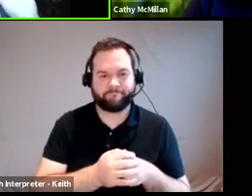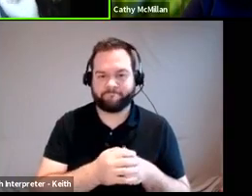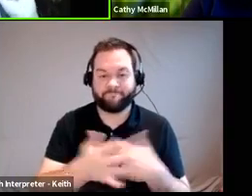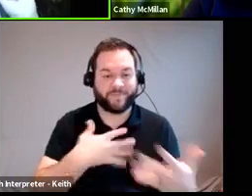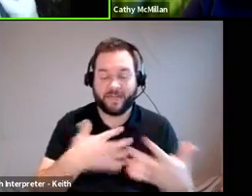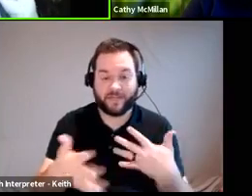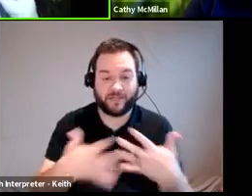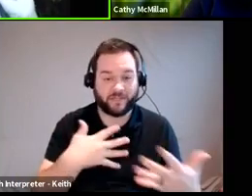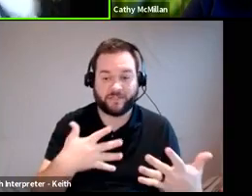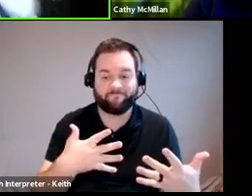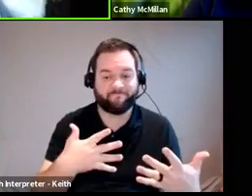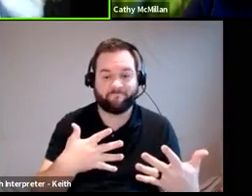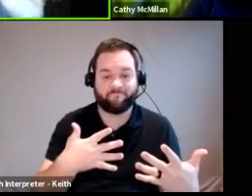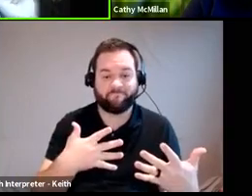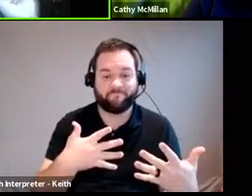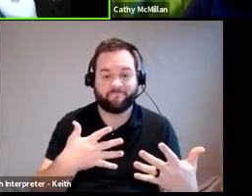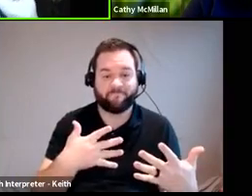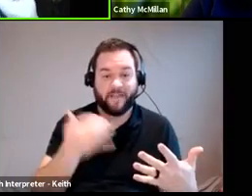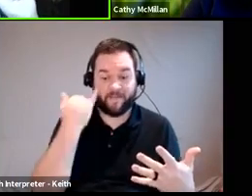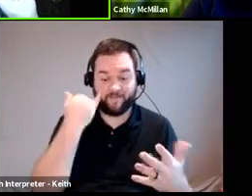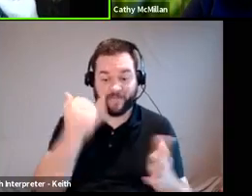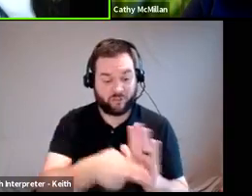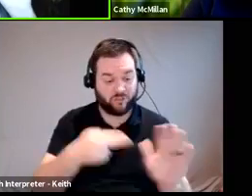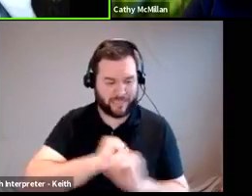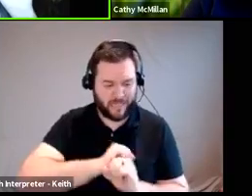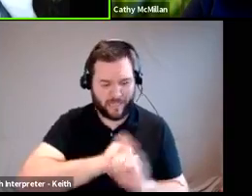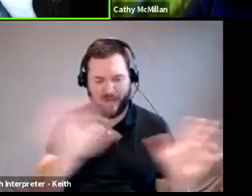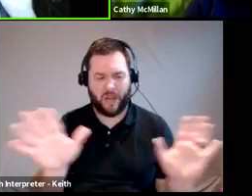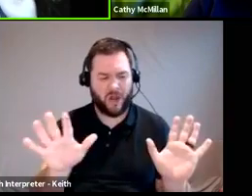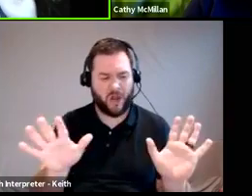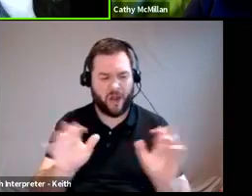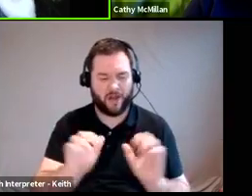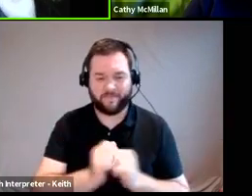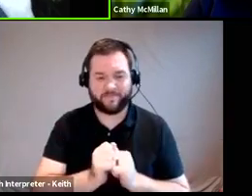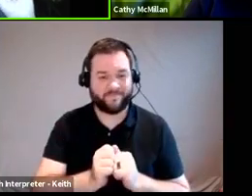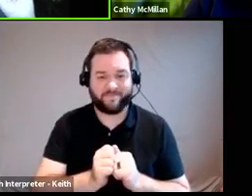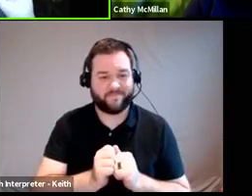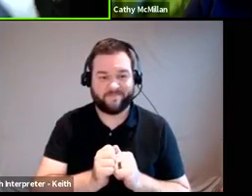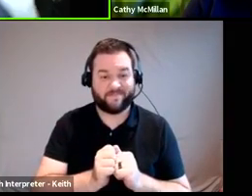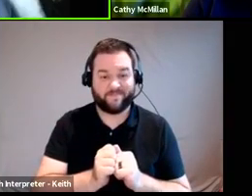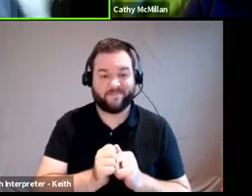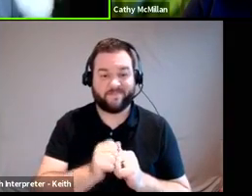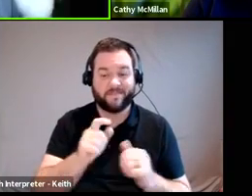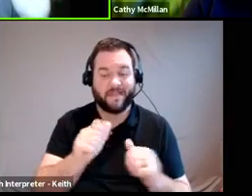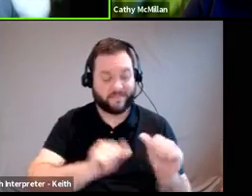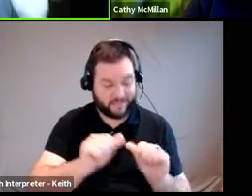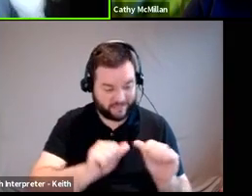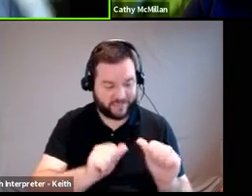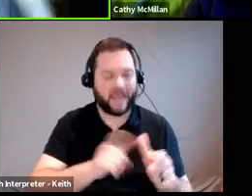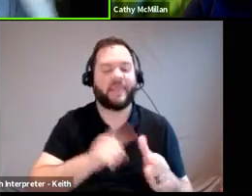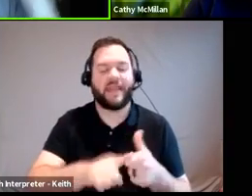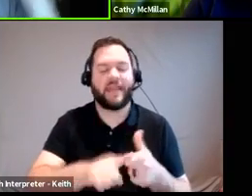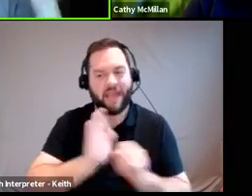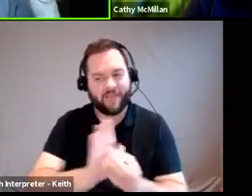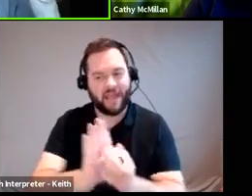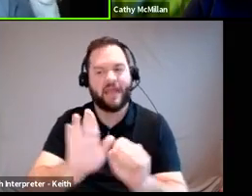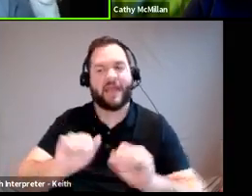happens. It doesn't even matter how It doesn't even matter how clear have a diagnosis you have it use have a diagnosis you have it you still need to advocate